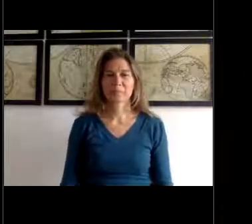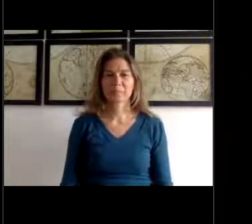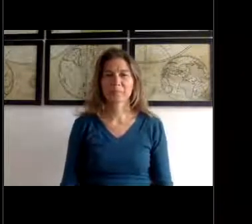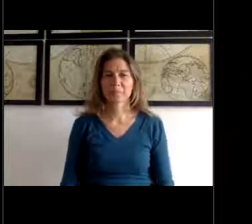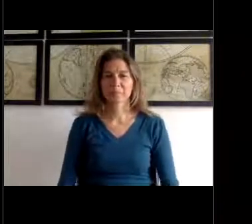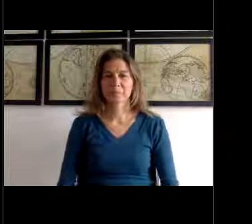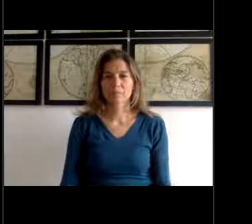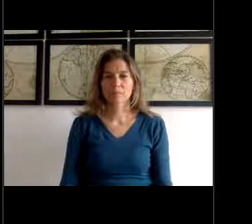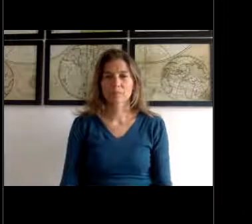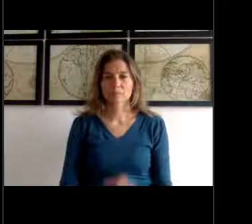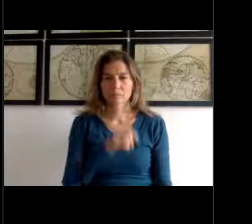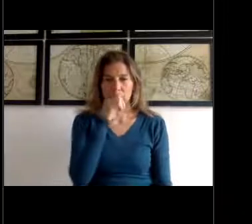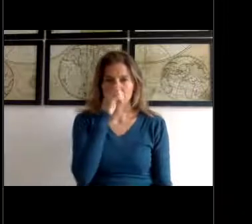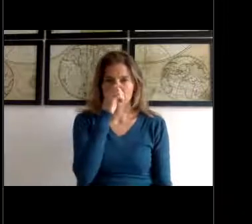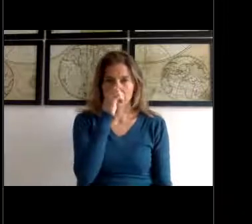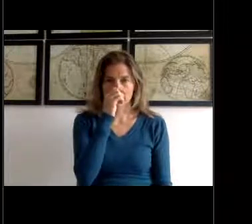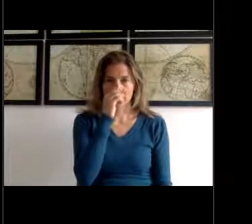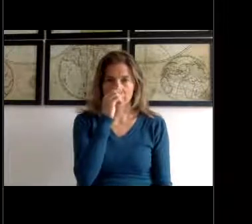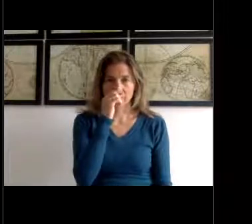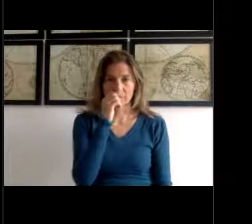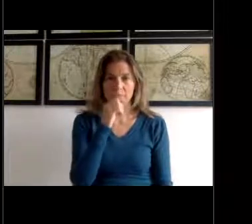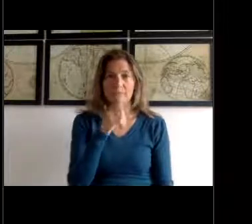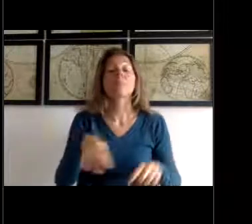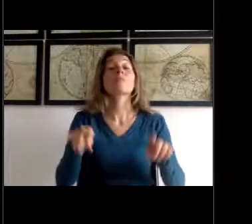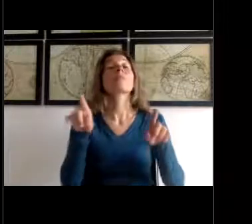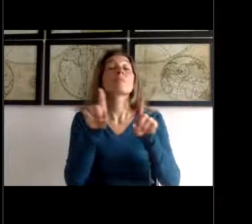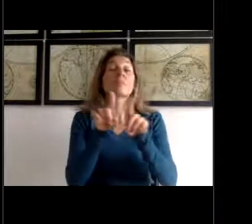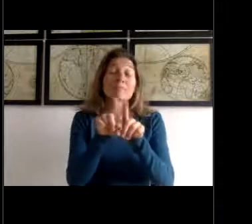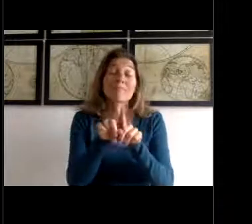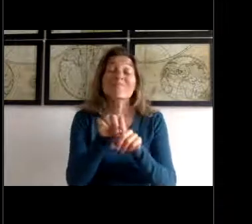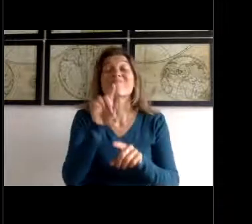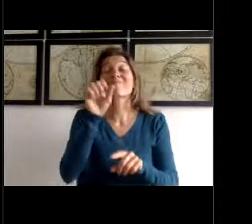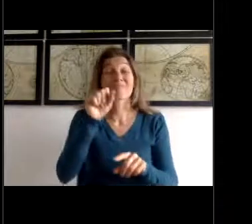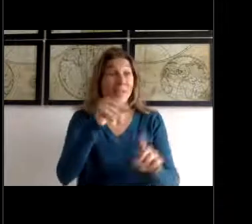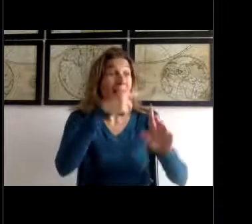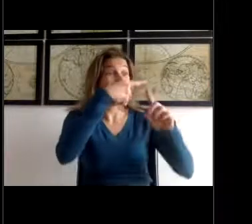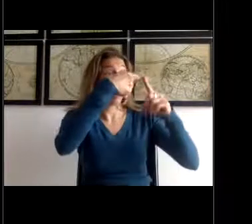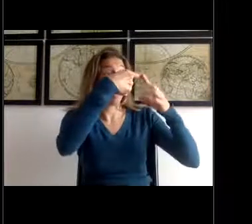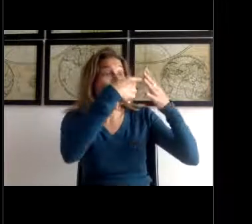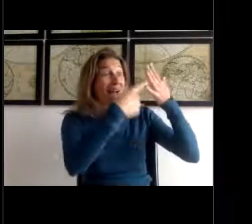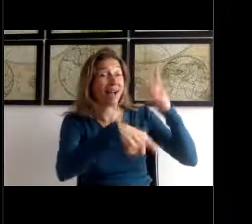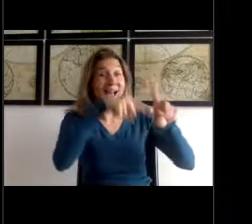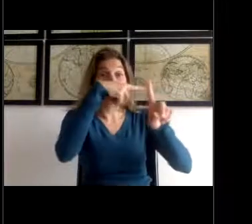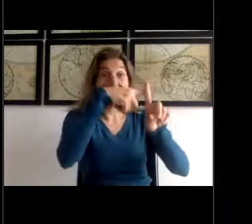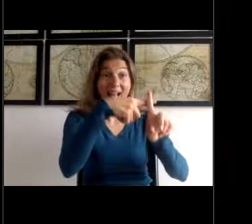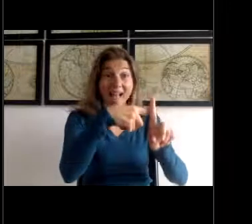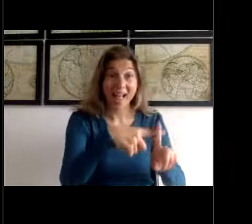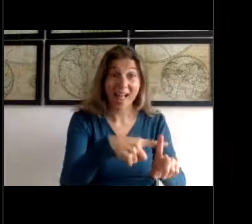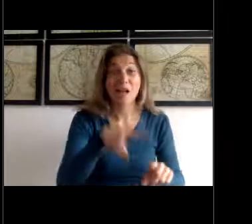that there are a number of barriers to inclusive volunteerism. I'd like to start by presenting a quote